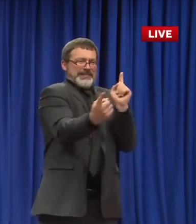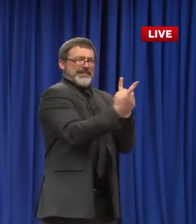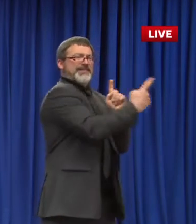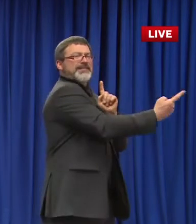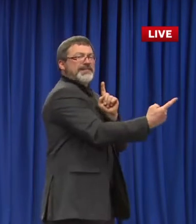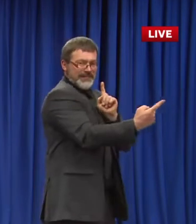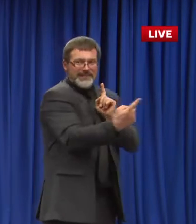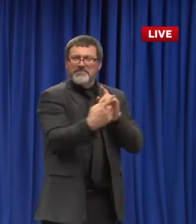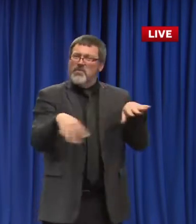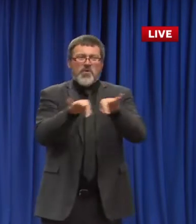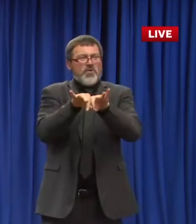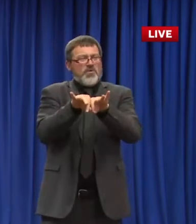DO IT.